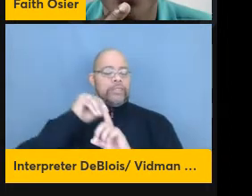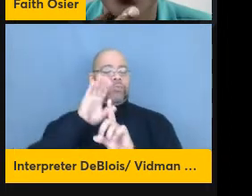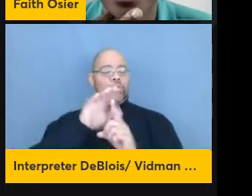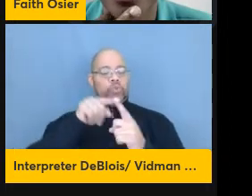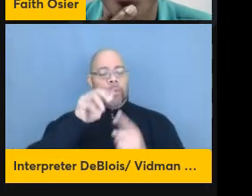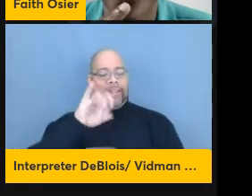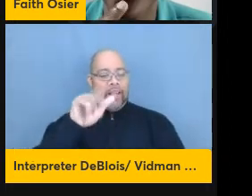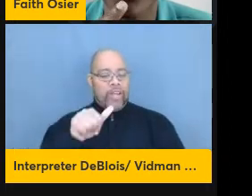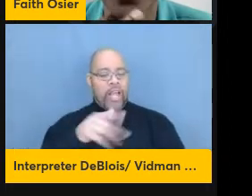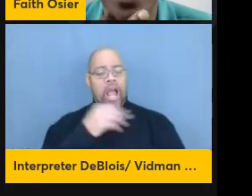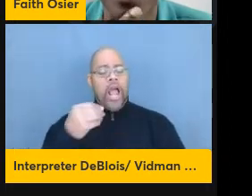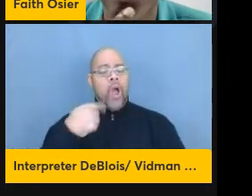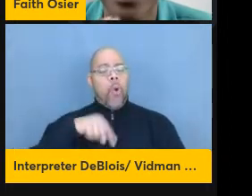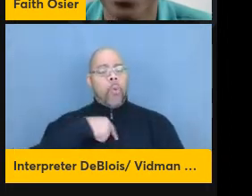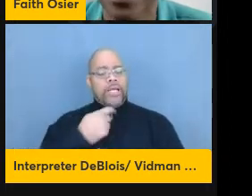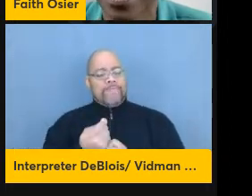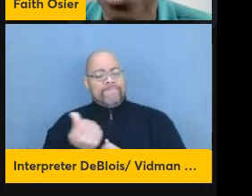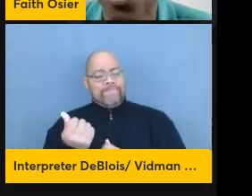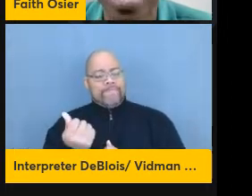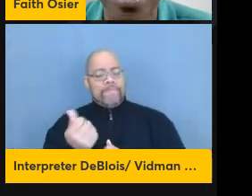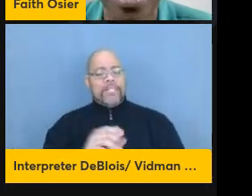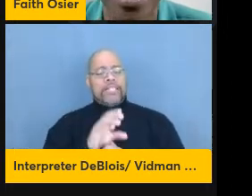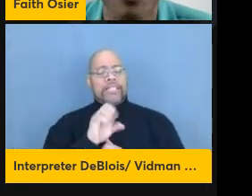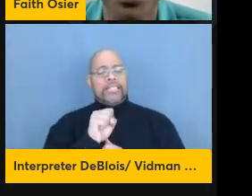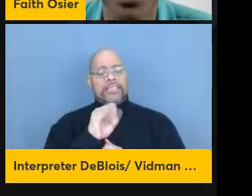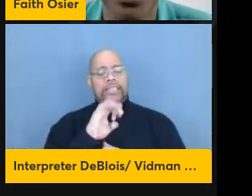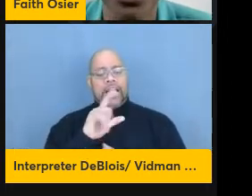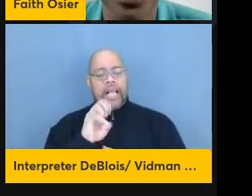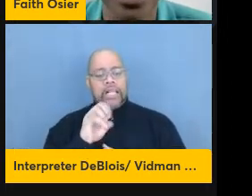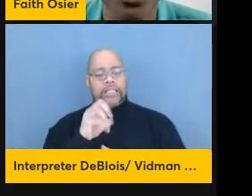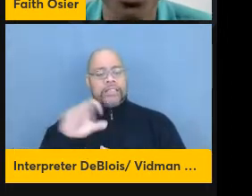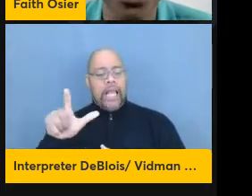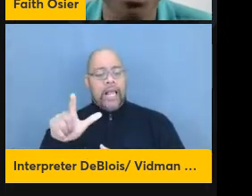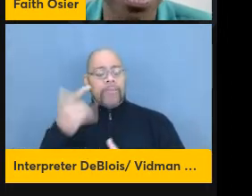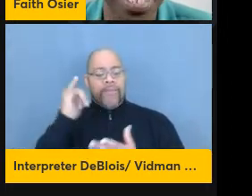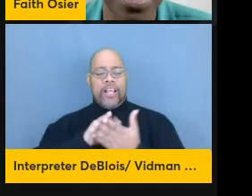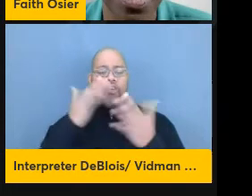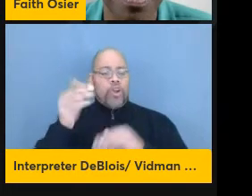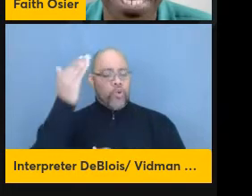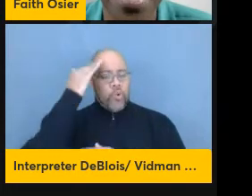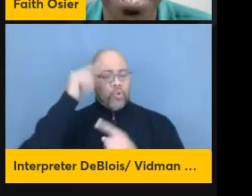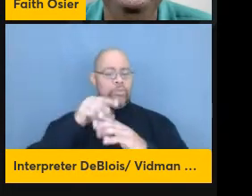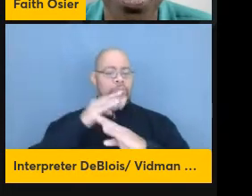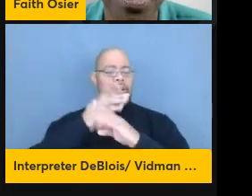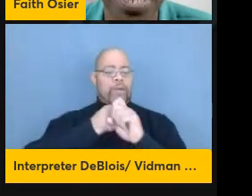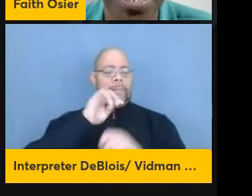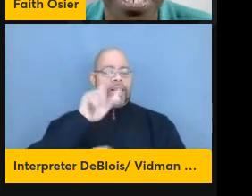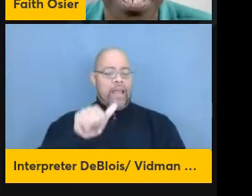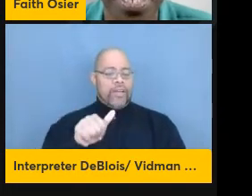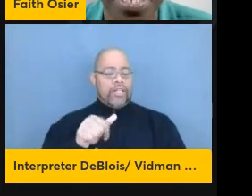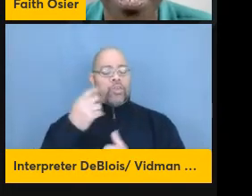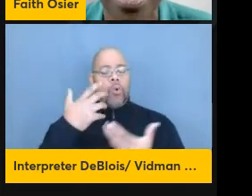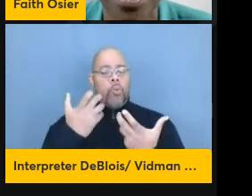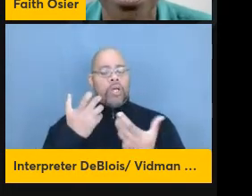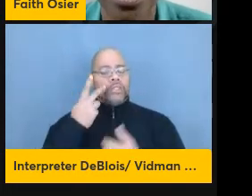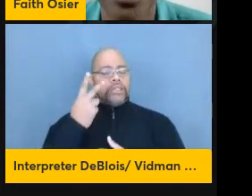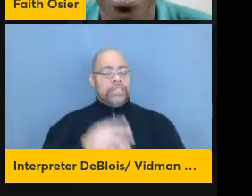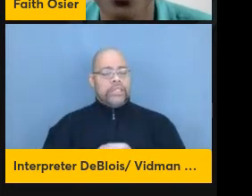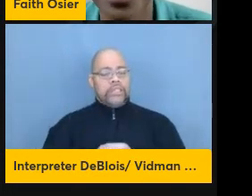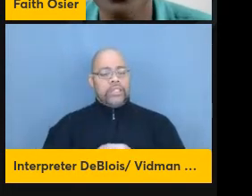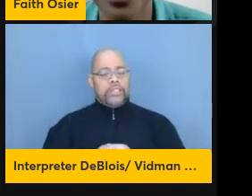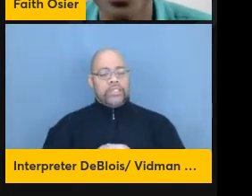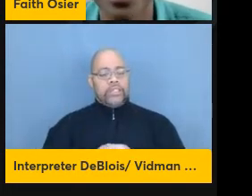and we excluded sickle cell trait, because that's already known to protect from malaria. So we wanted to see really, really,